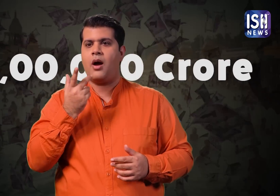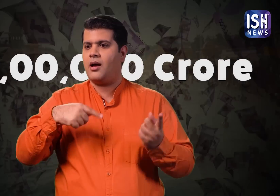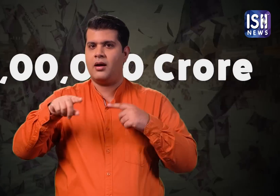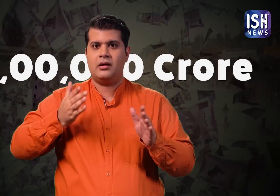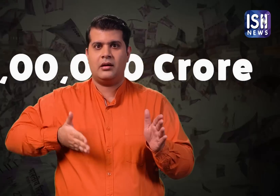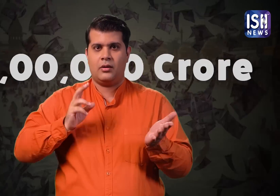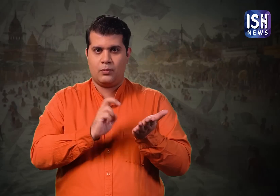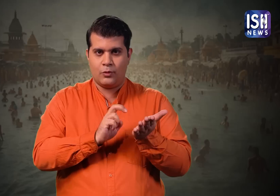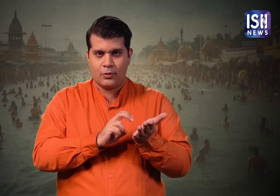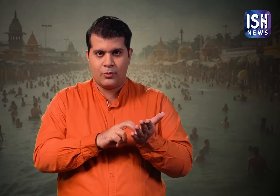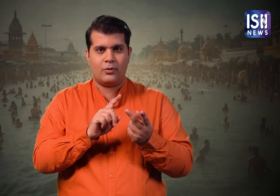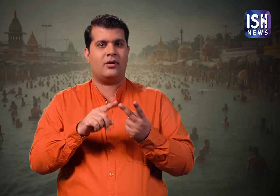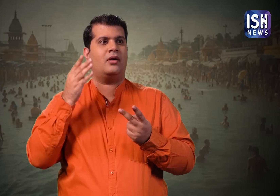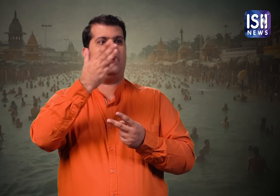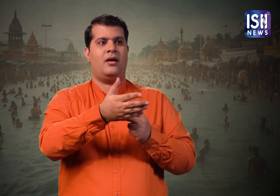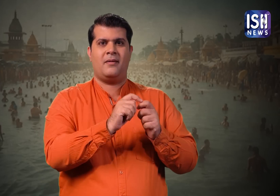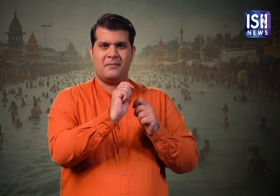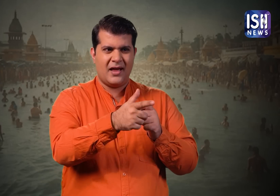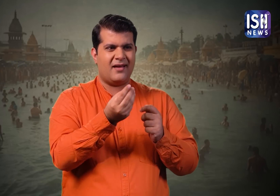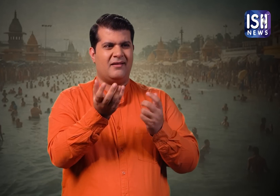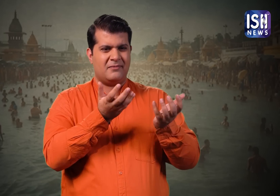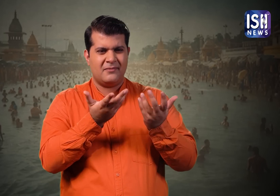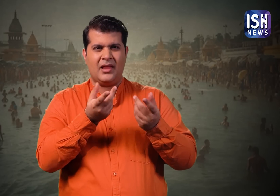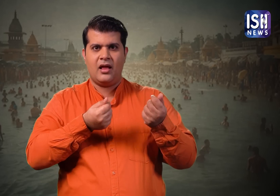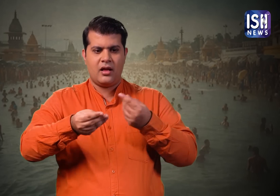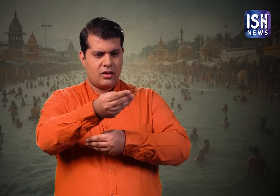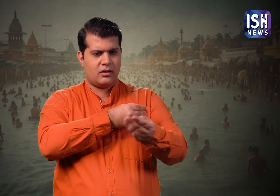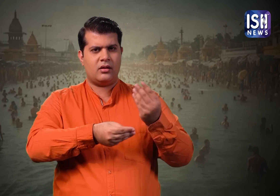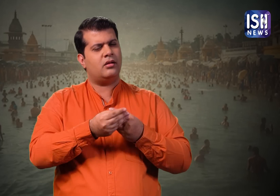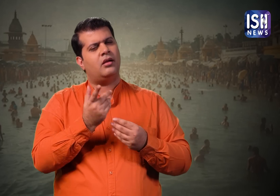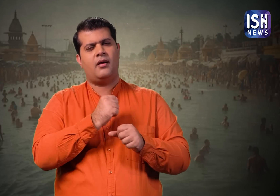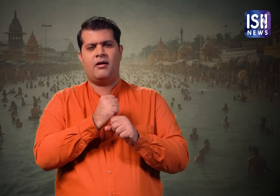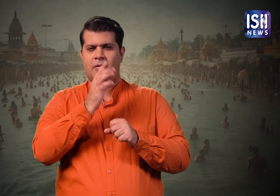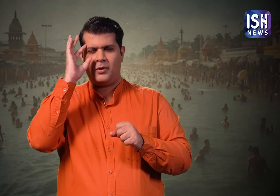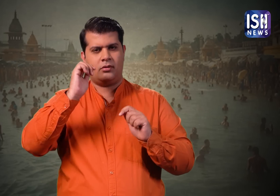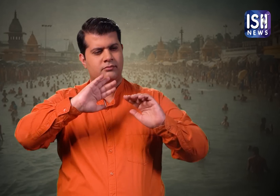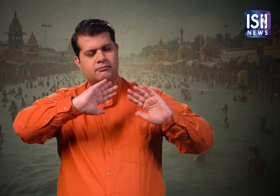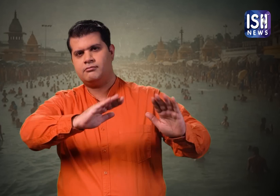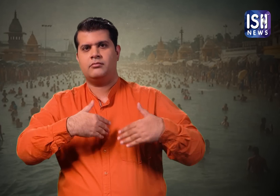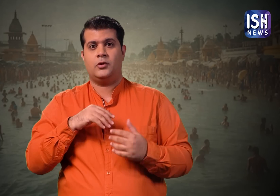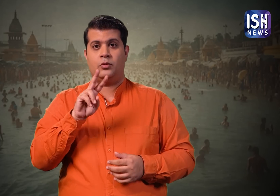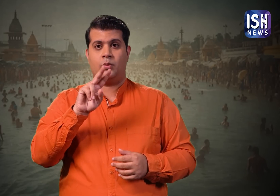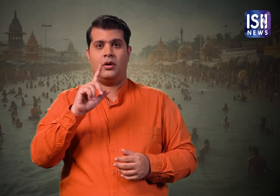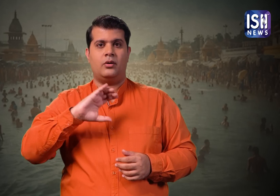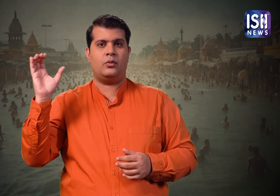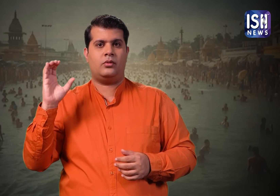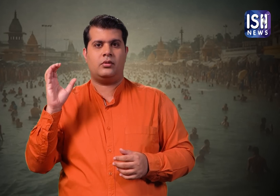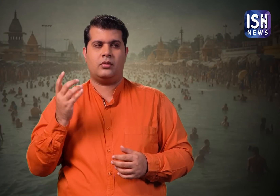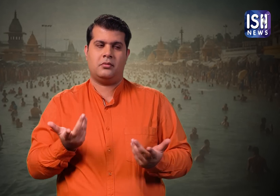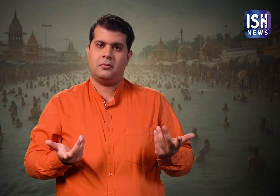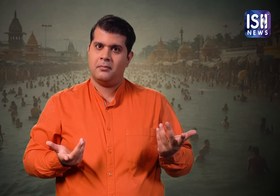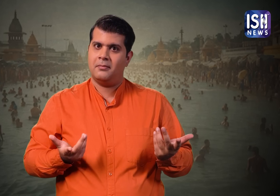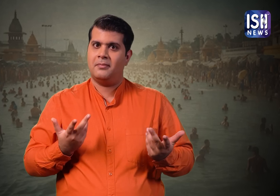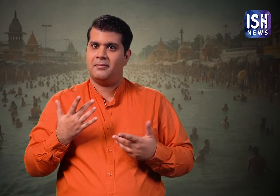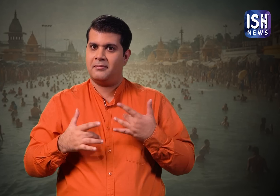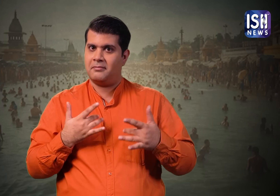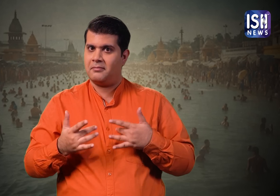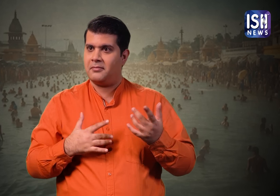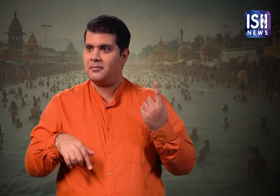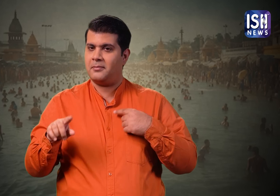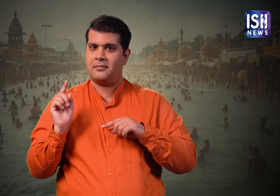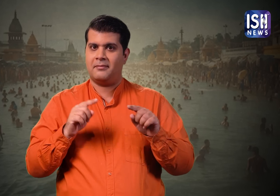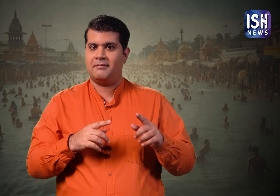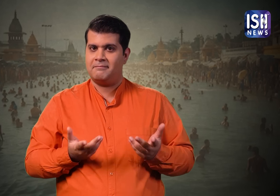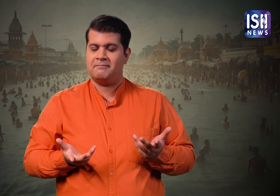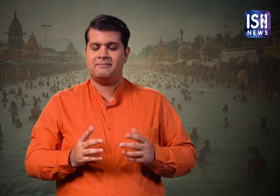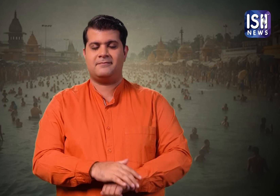This could be through railway bookings, purchases made from Kumbh Mela, etc. Government is sure about the revenue.